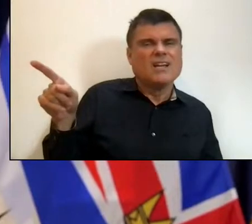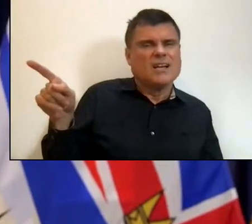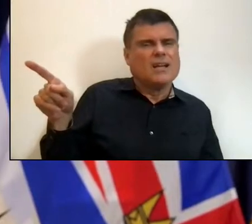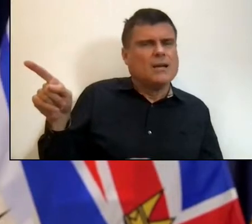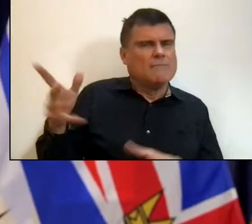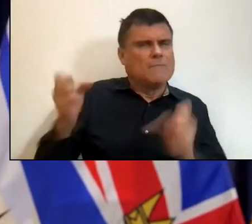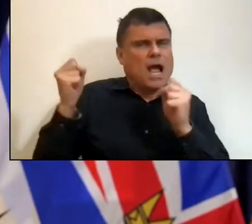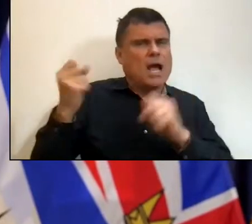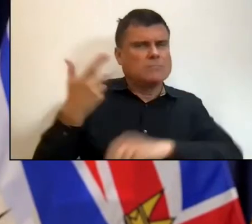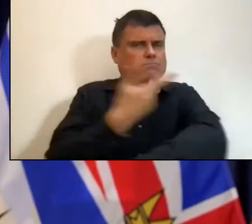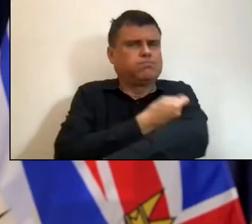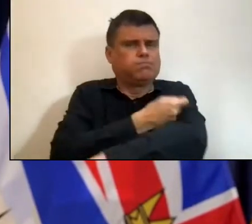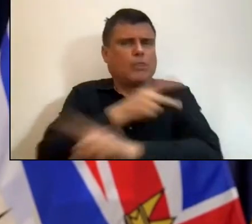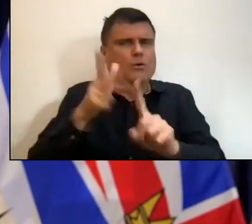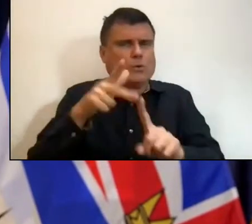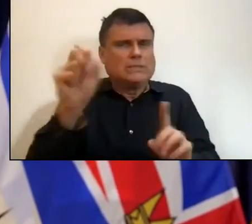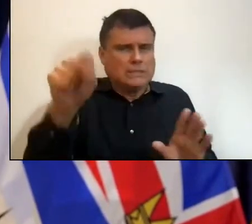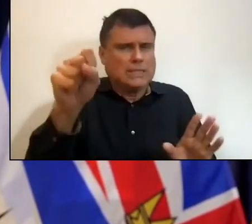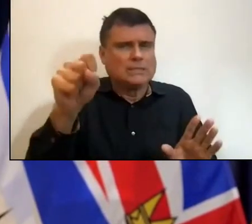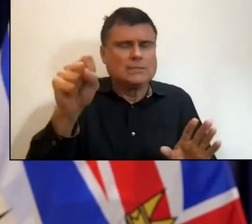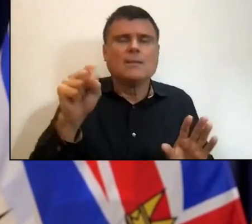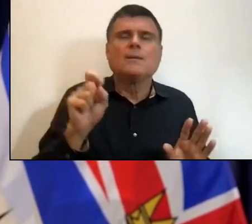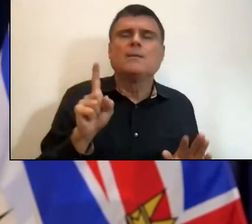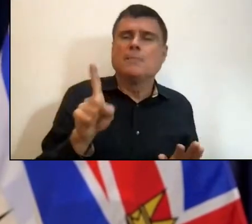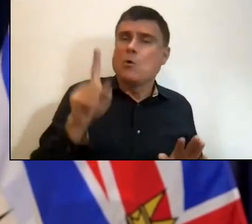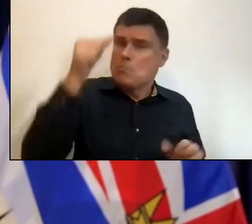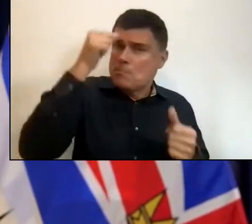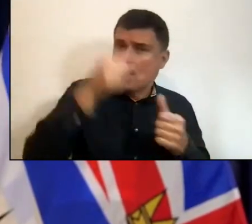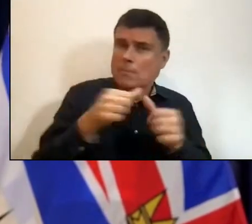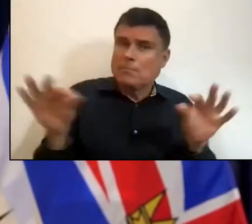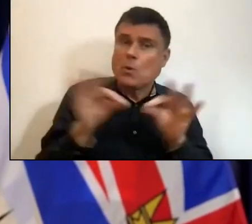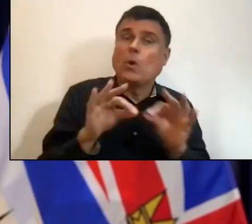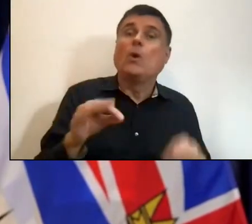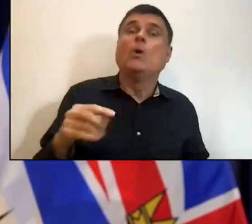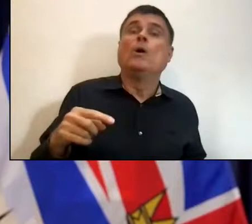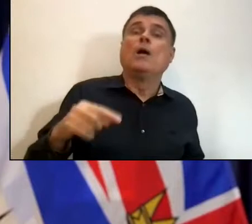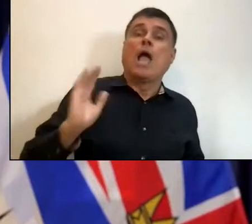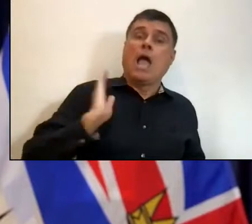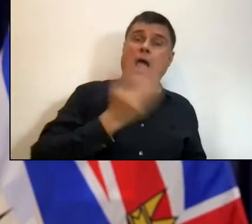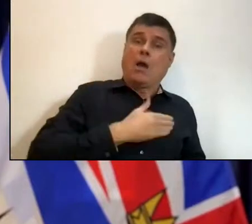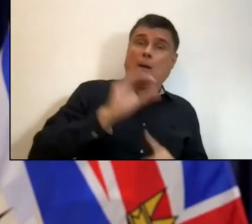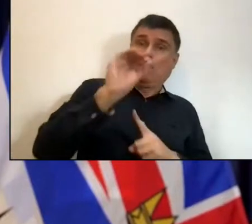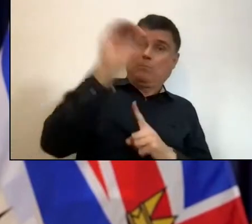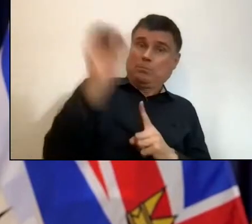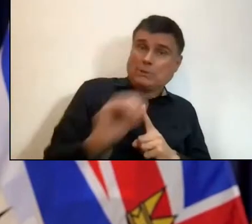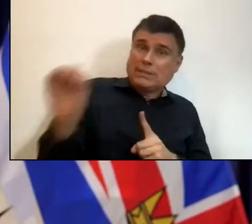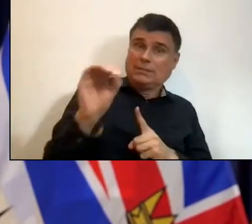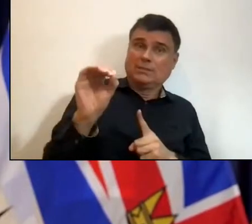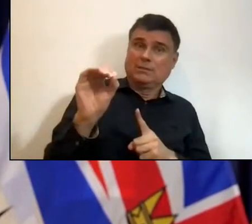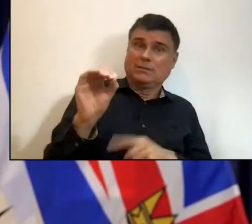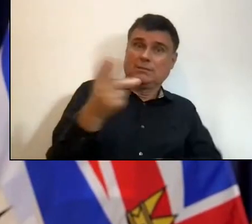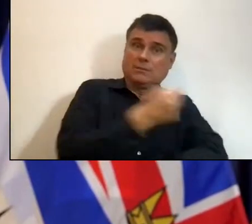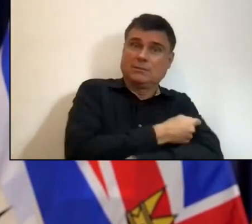we had a higher level of vaccination than just about any where I think some maritime provinces are higher and not